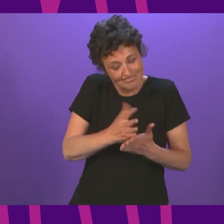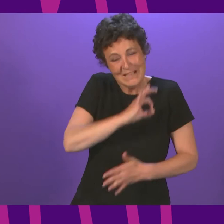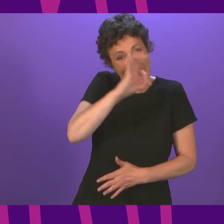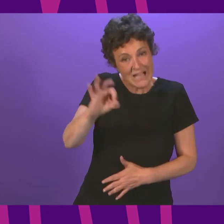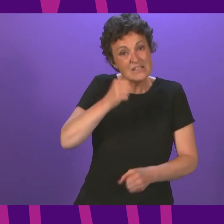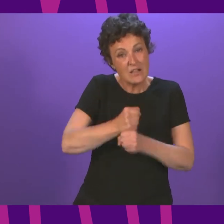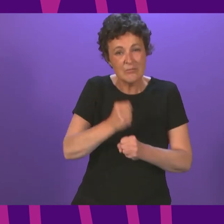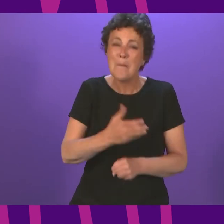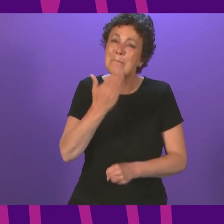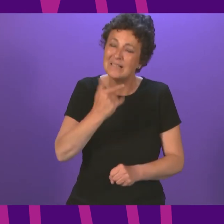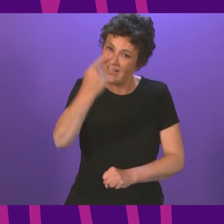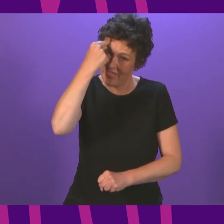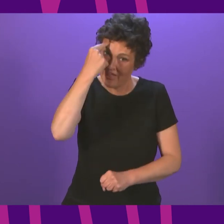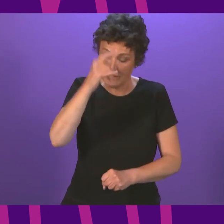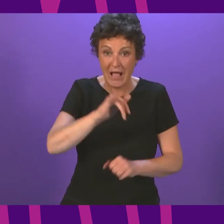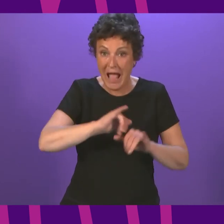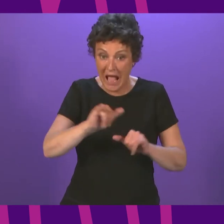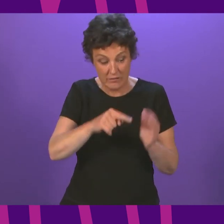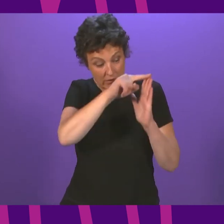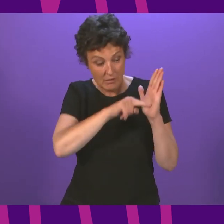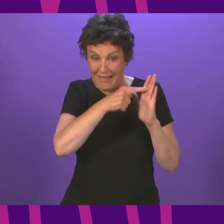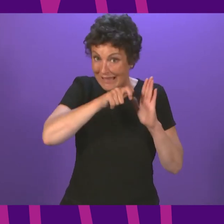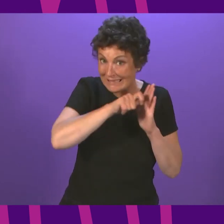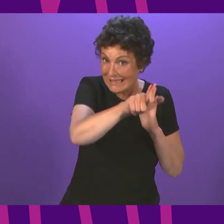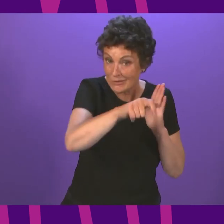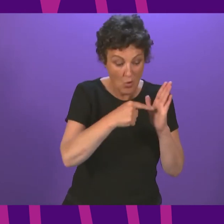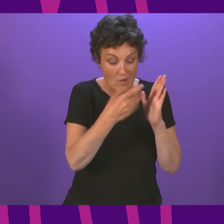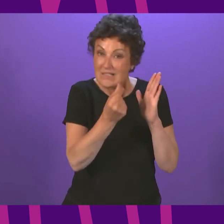the effect of continuing or expiring such provisions, we sought to encourage not only